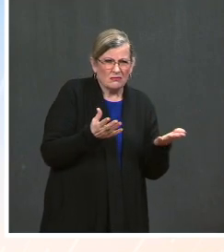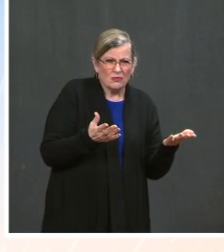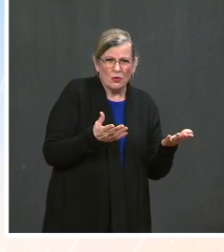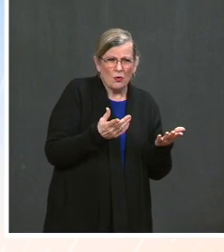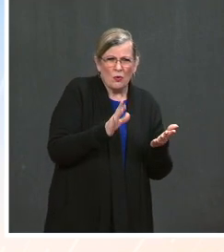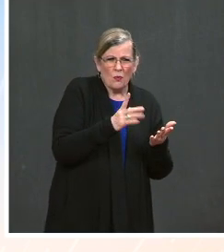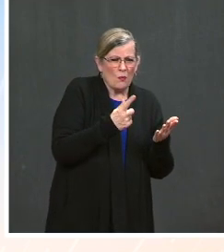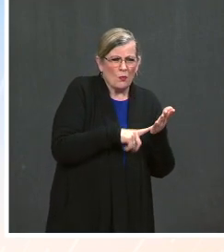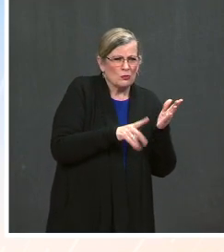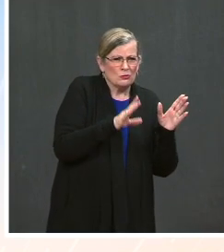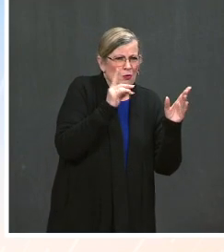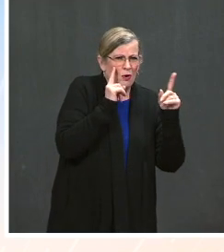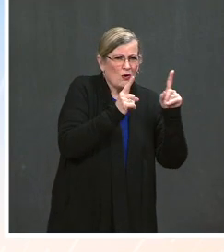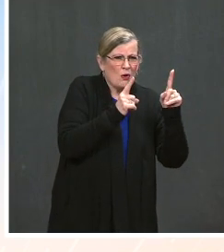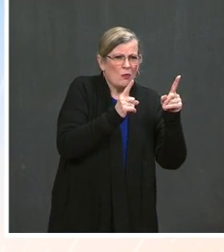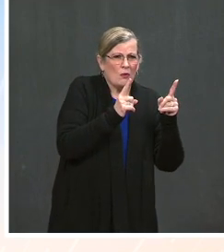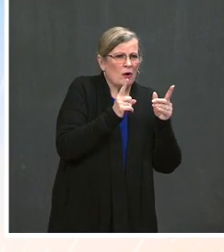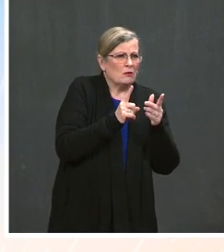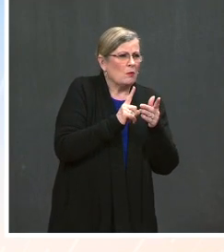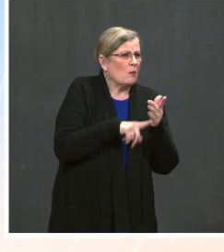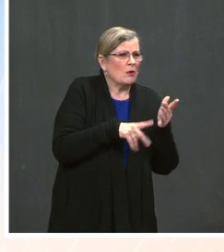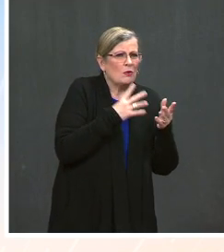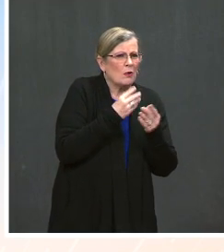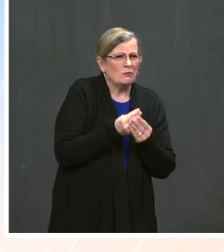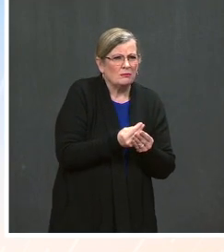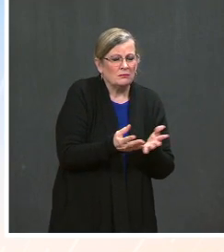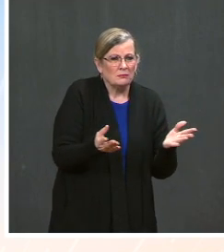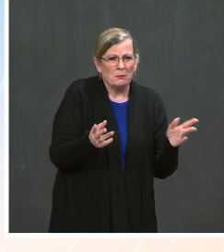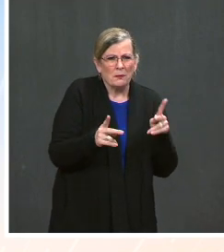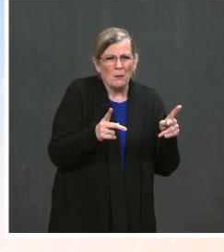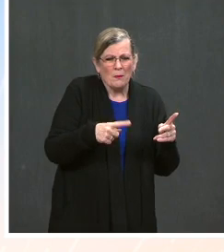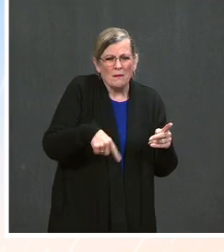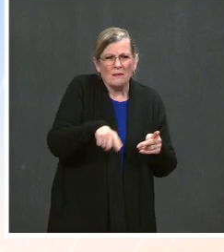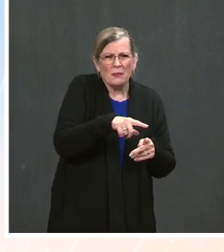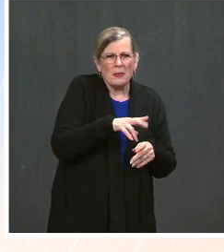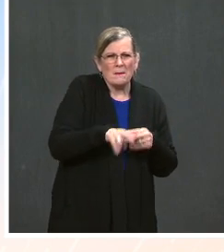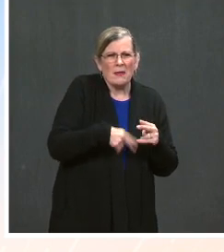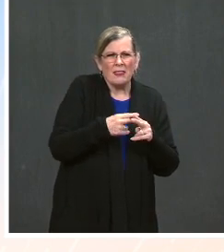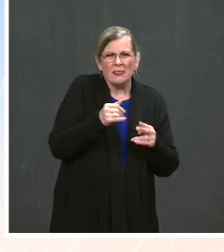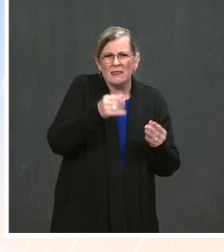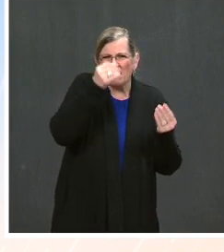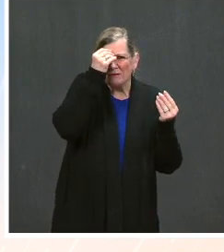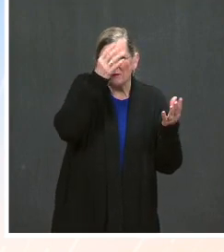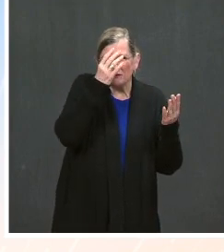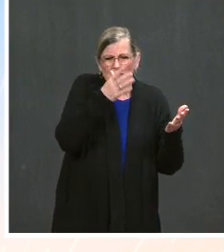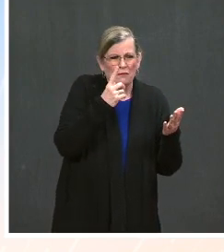How much of that message is part of that campaign? Ms. Psaki: The big focus of the public campaign is: